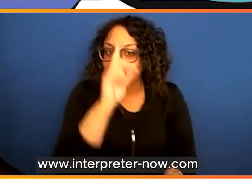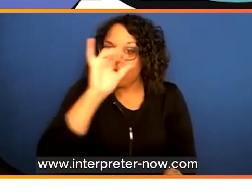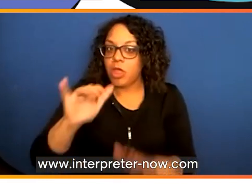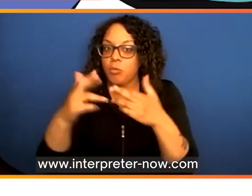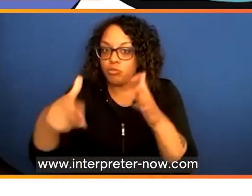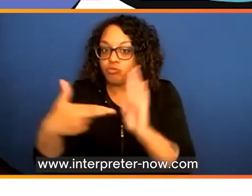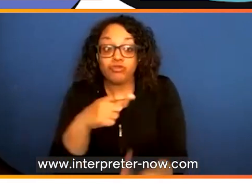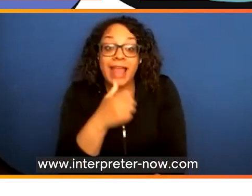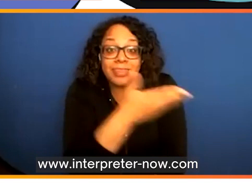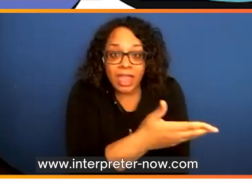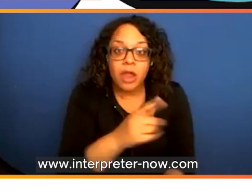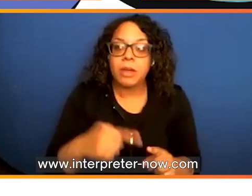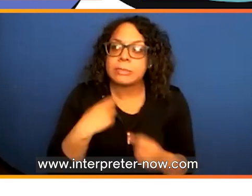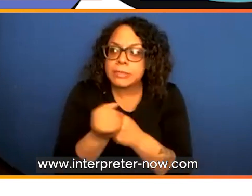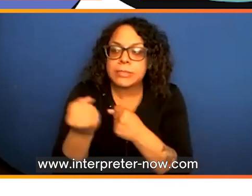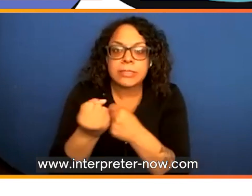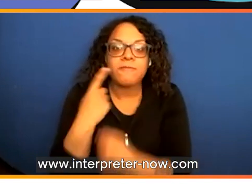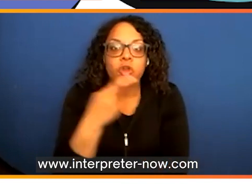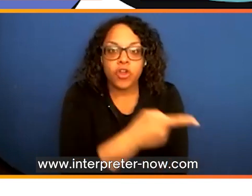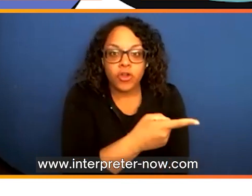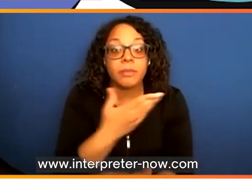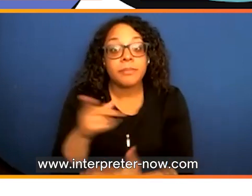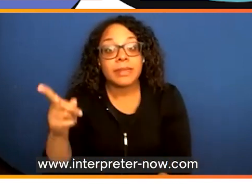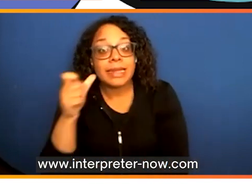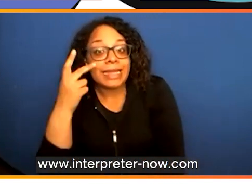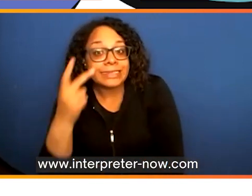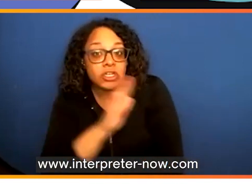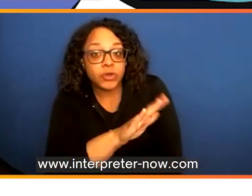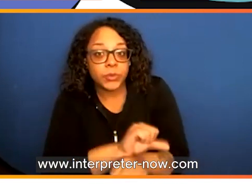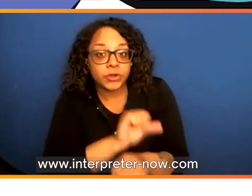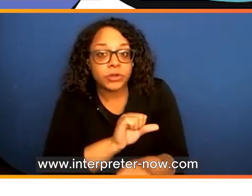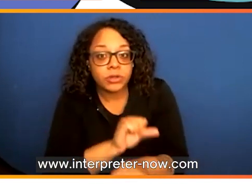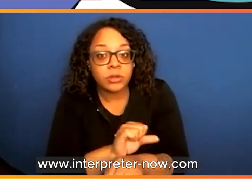in the room, for work that that leader may have seen or not seen or not heard of. It's